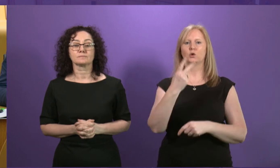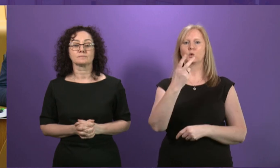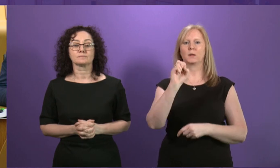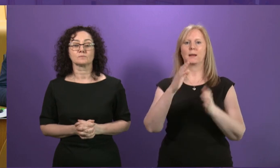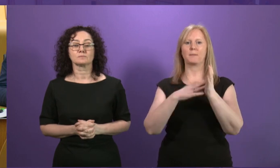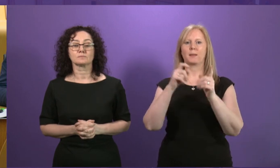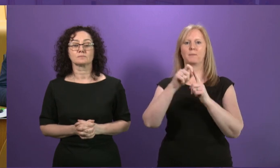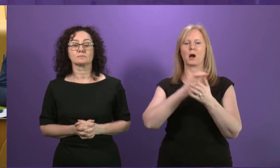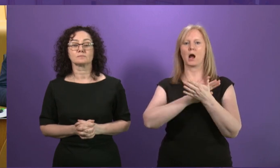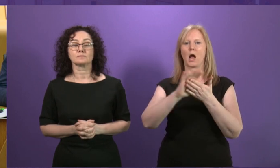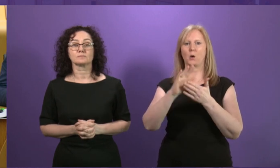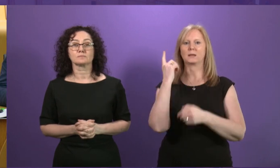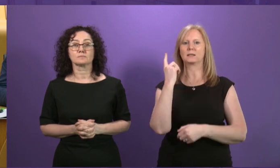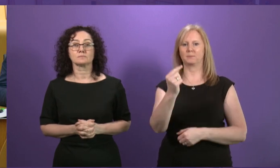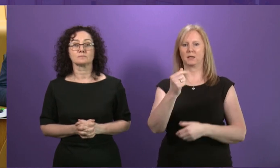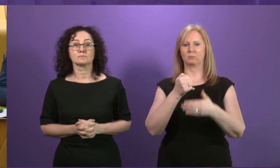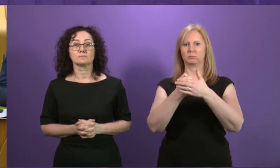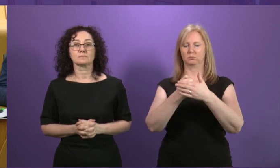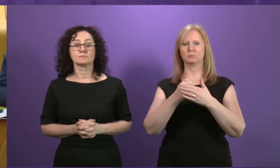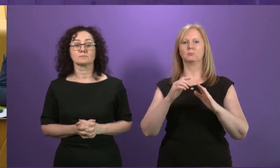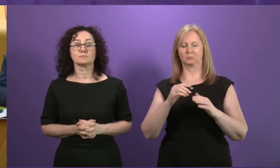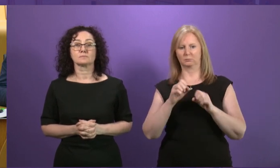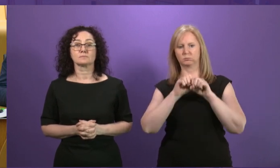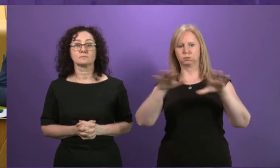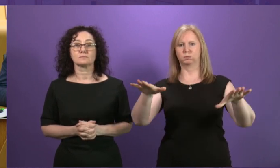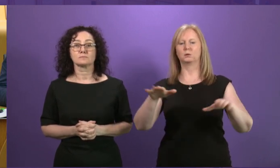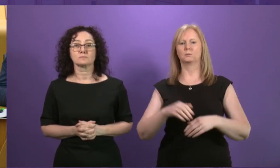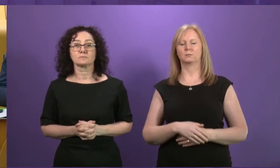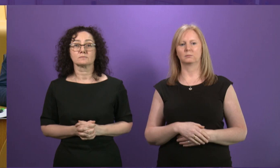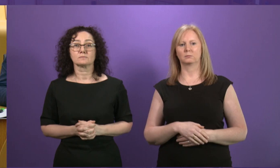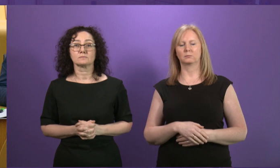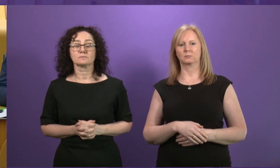rolled out across the city, and in Fife, where more lives are being saved and children